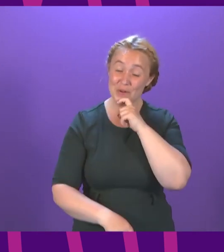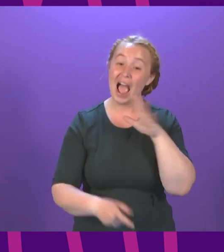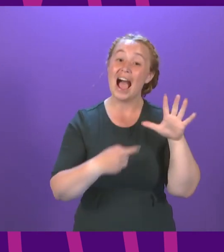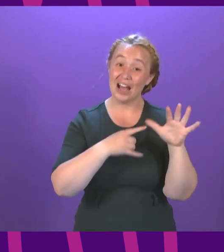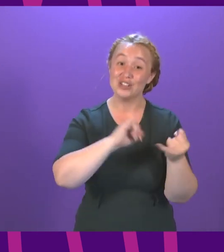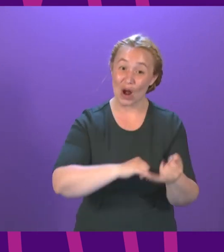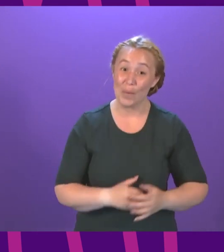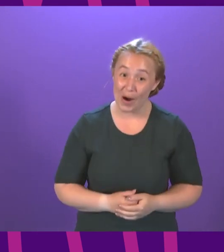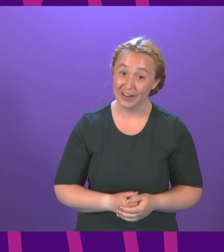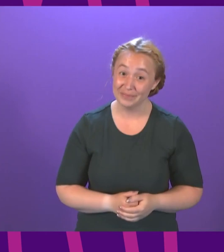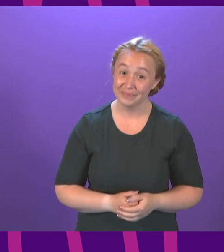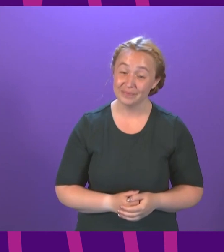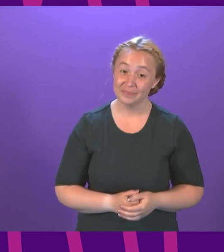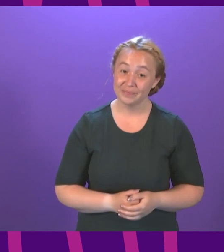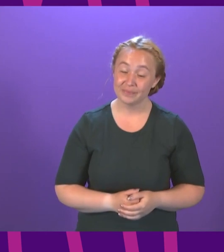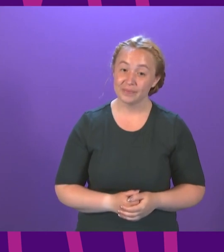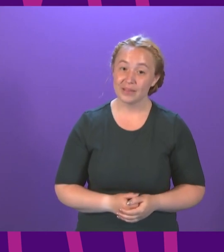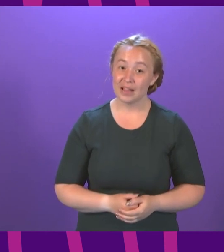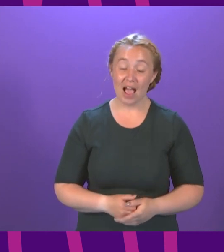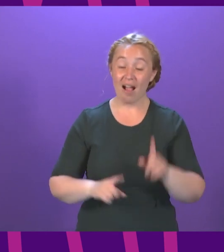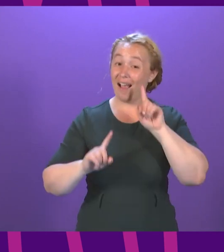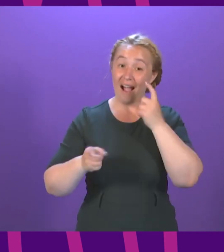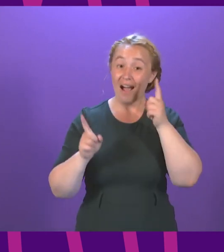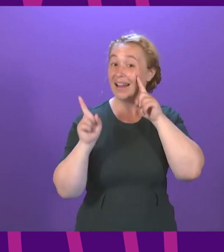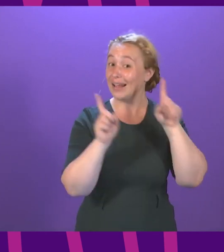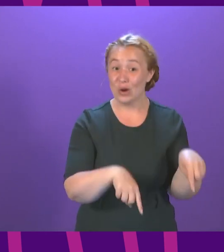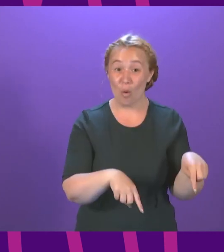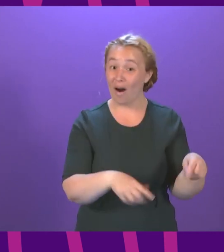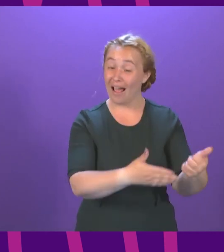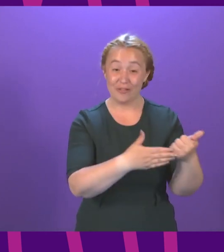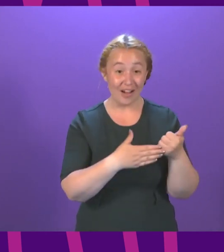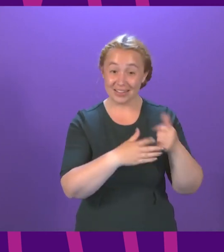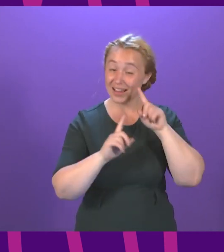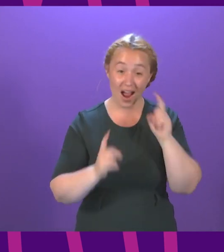along with his colleagues. It would be unthinkable for me to go against the JCVI’s advice.